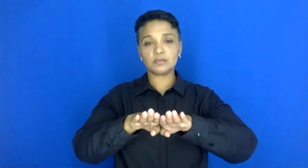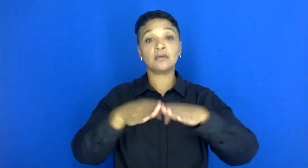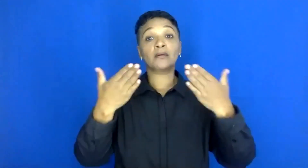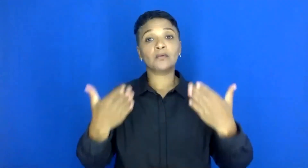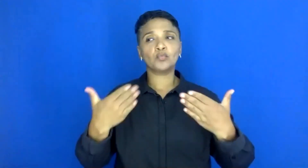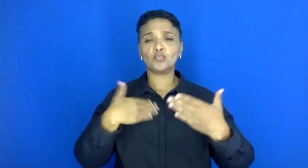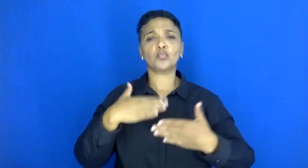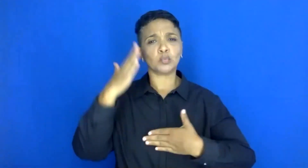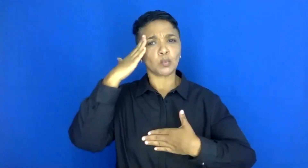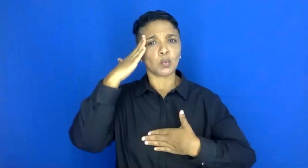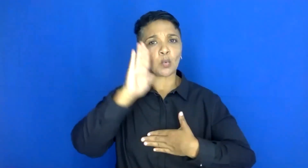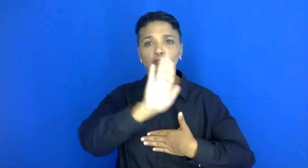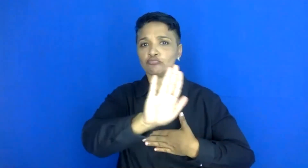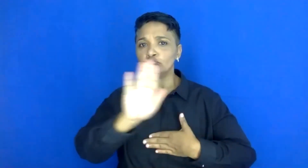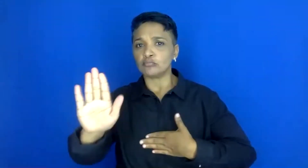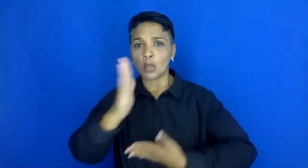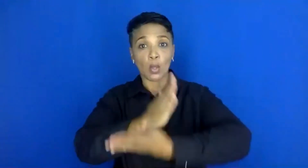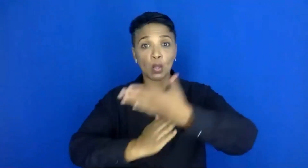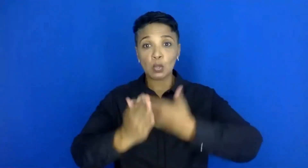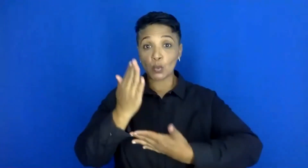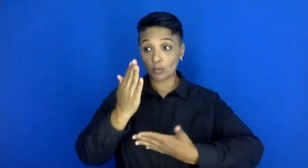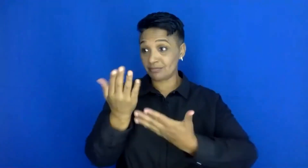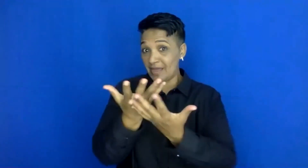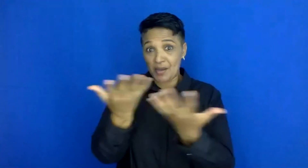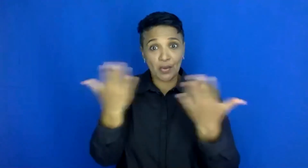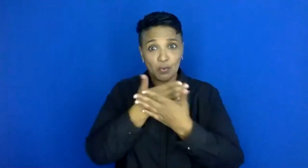especially youth without disabilities as well we really cannot do this without you we need you as